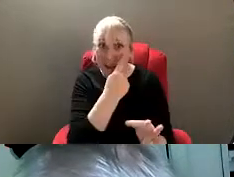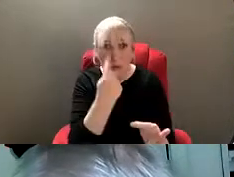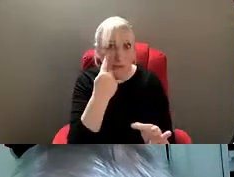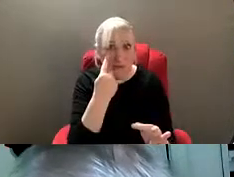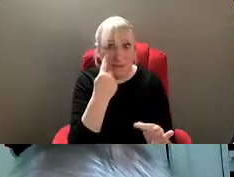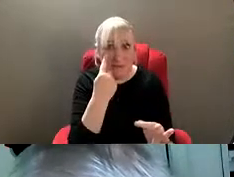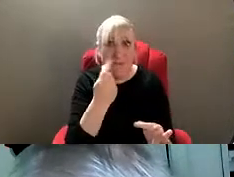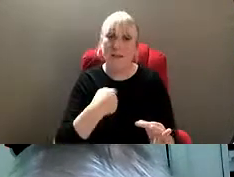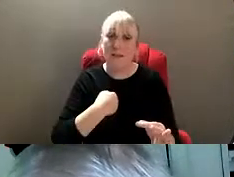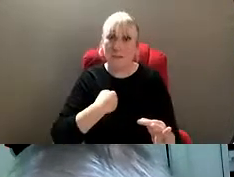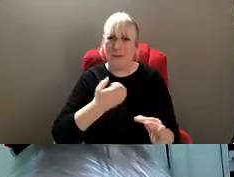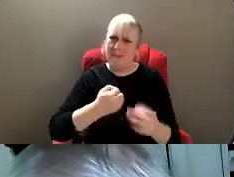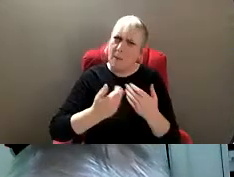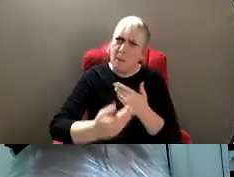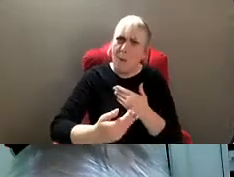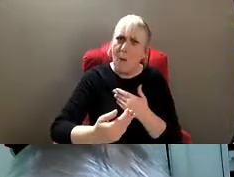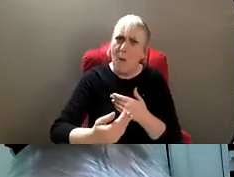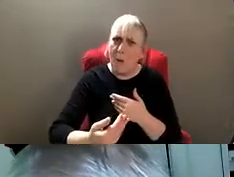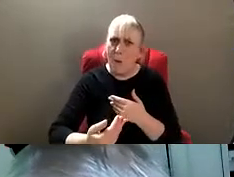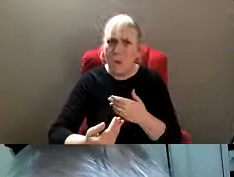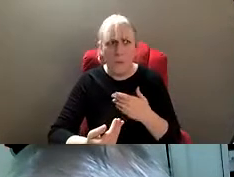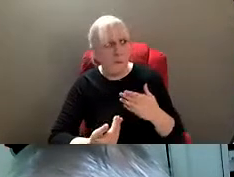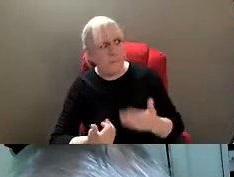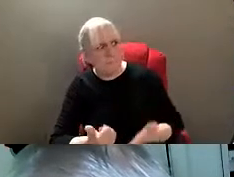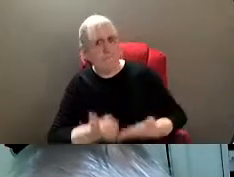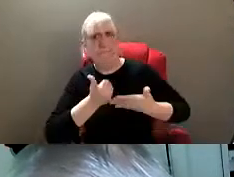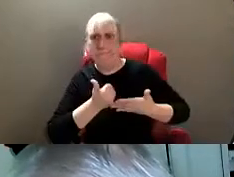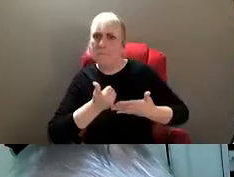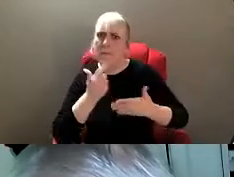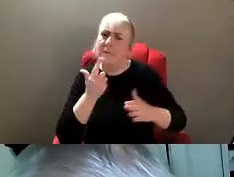from b from from spending time in nature and doing forest bathing